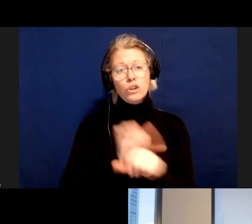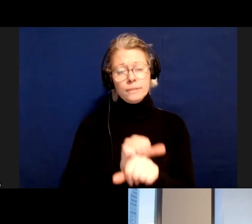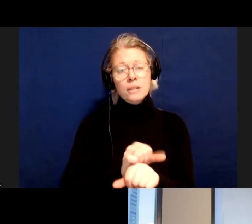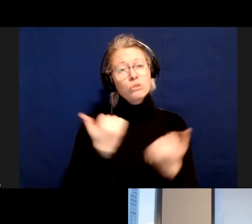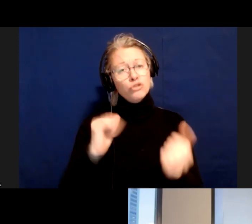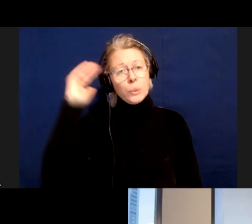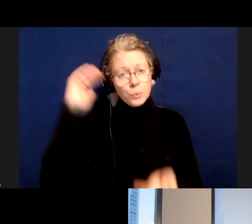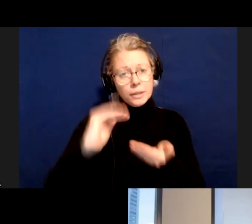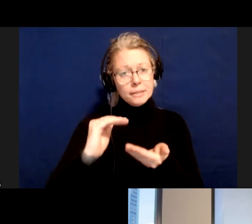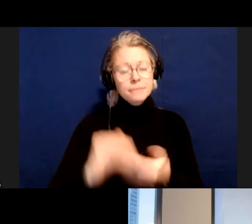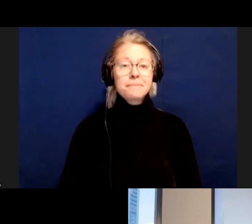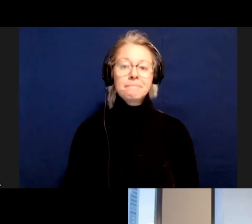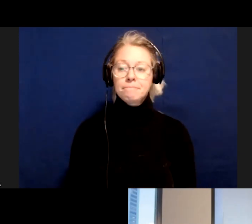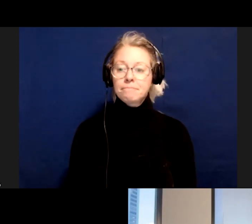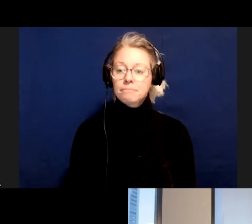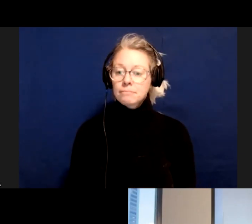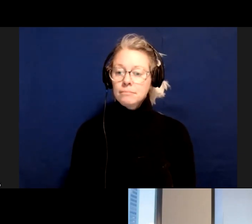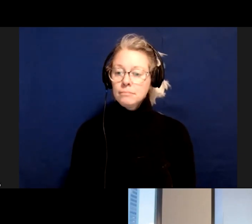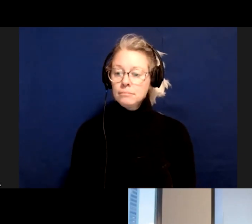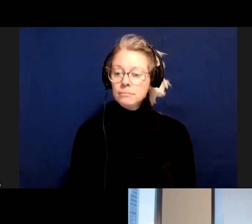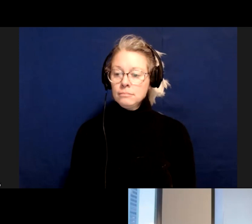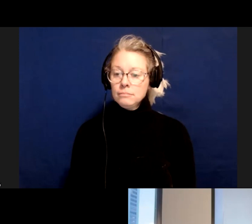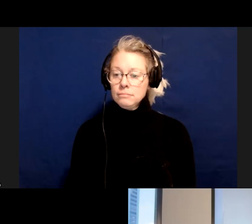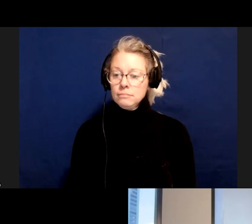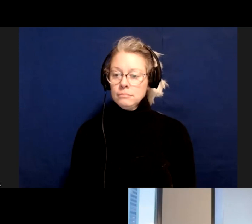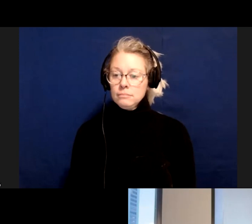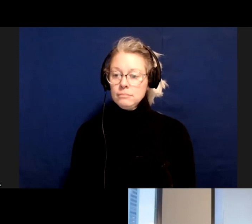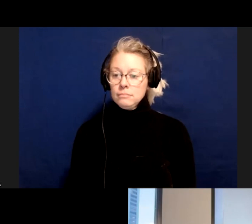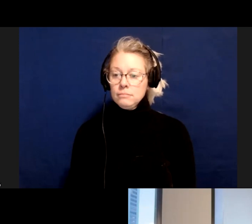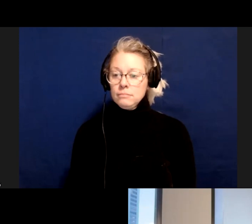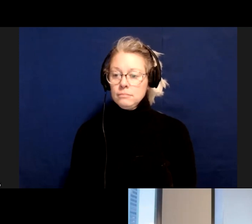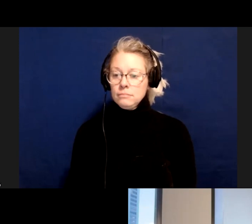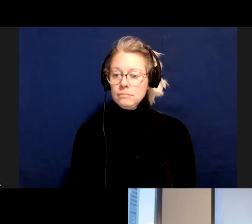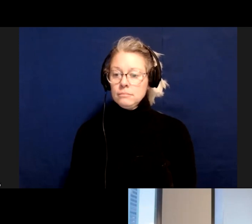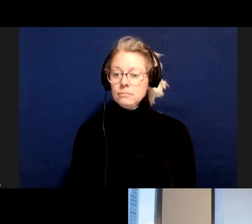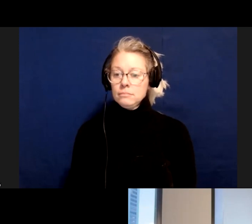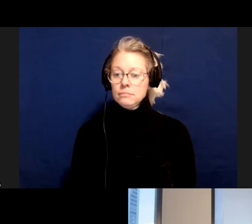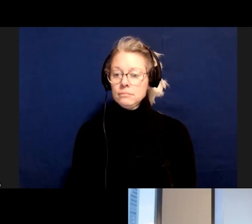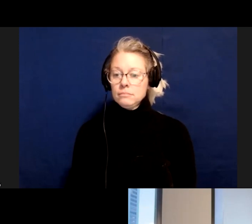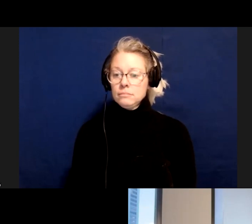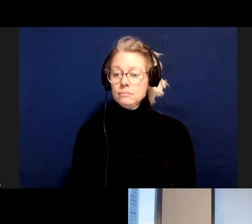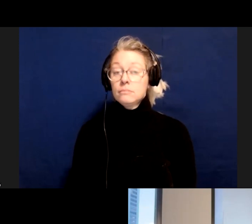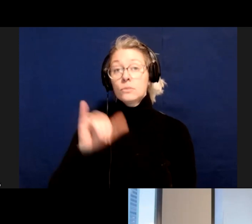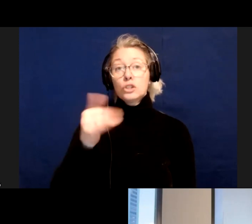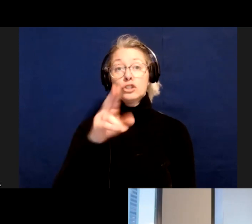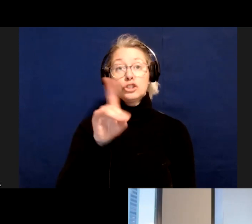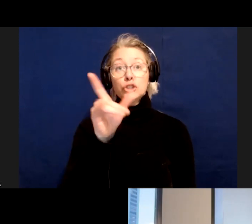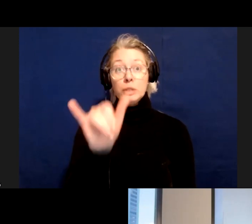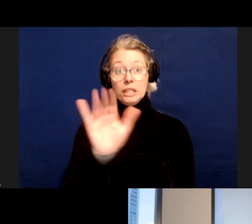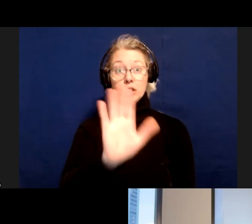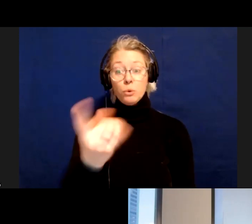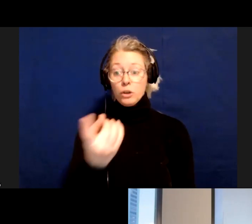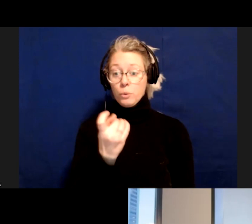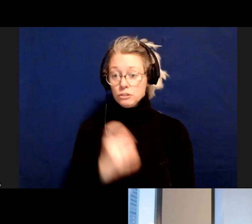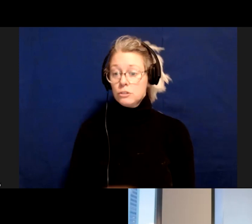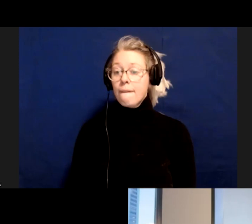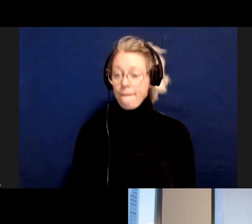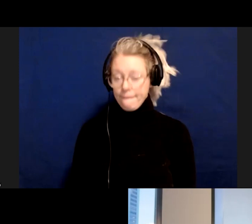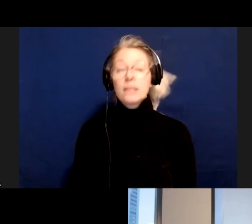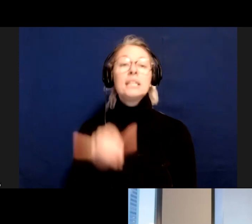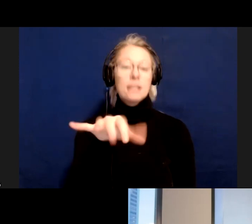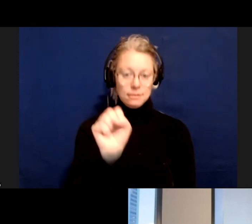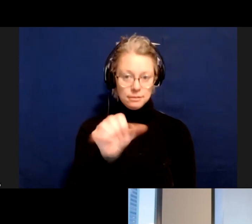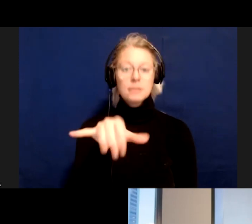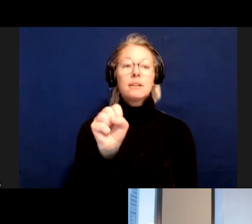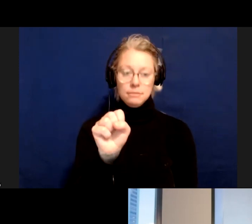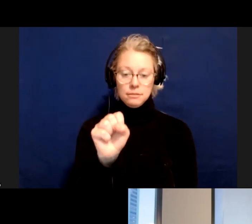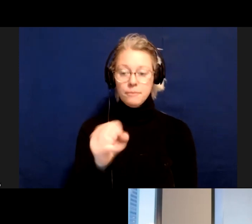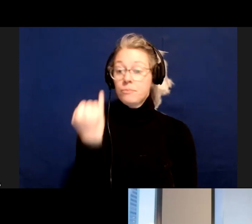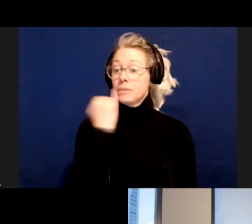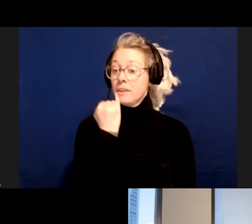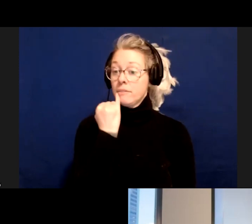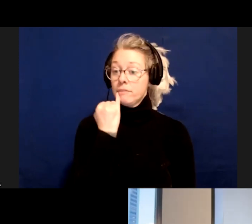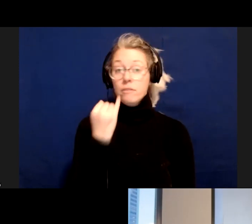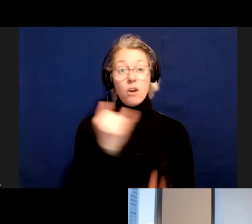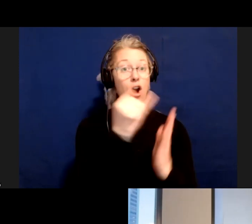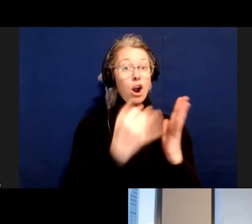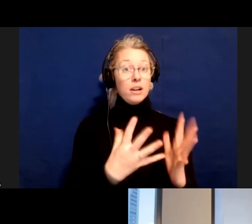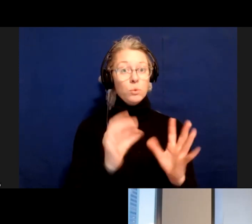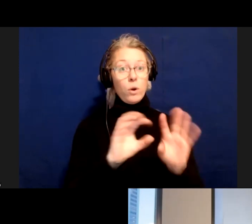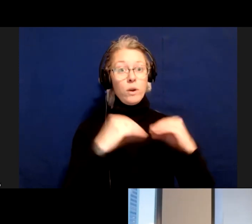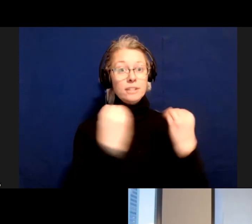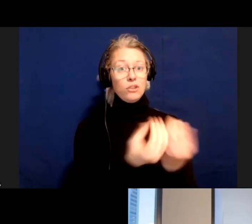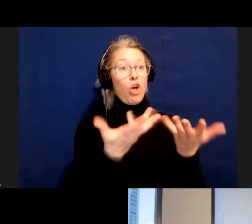Yes, Judy, if you, if an organization or an artist has received other types of funding,